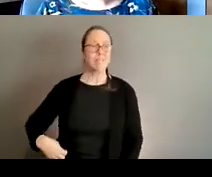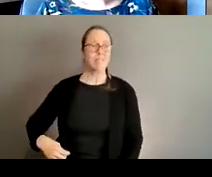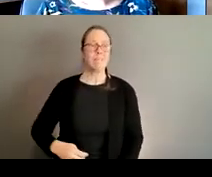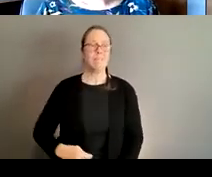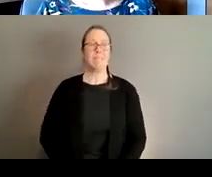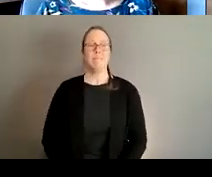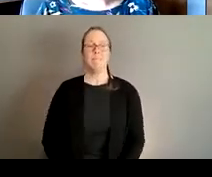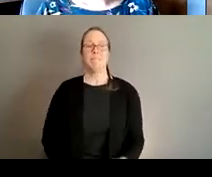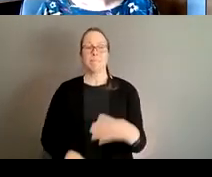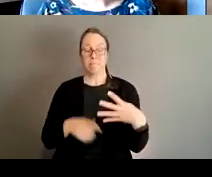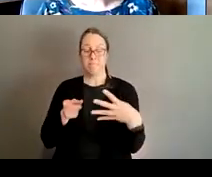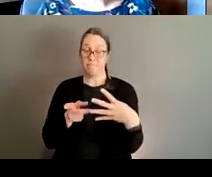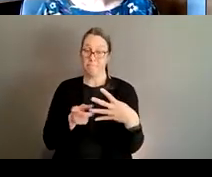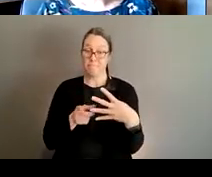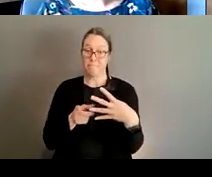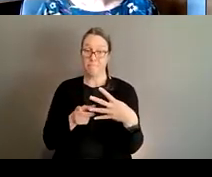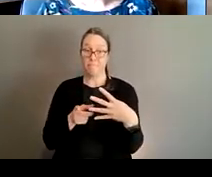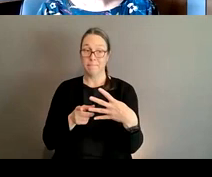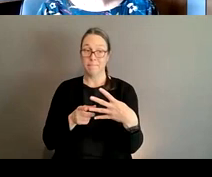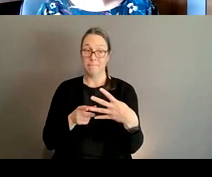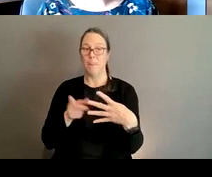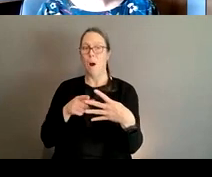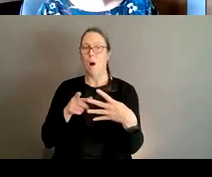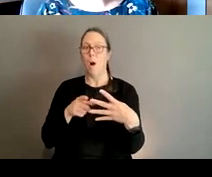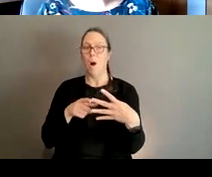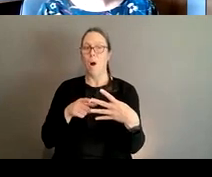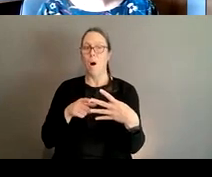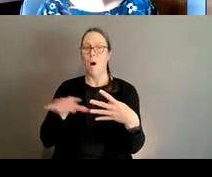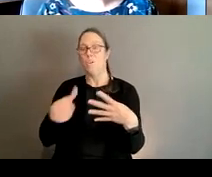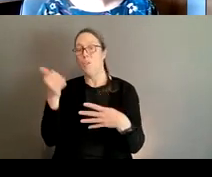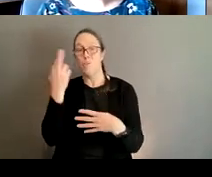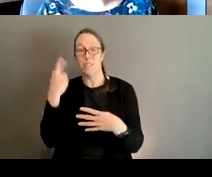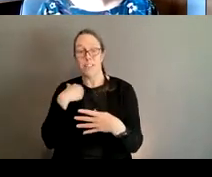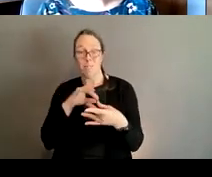And number two, the reason why I bring up all these LEAD people is because